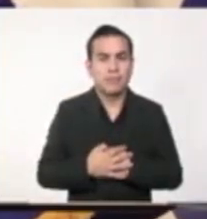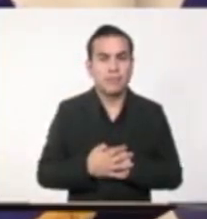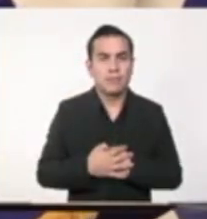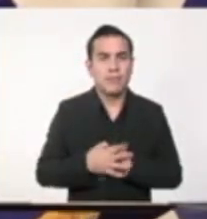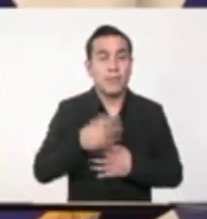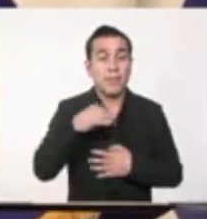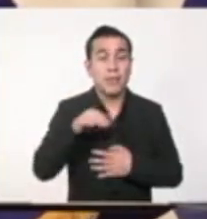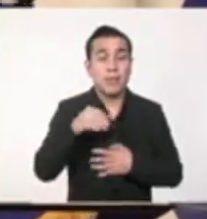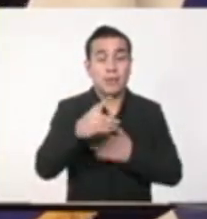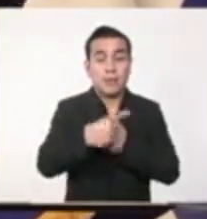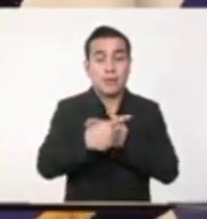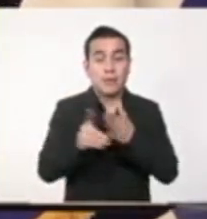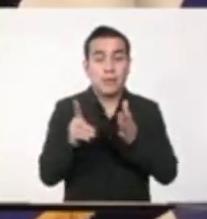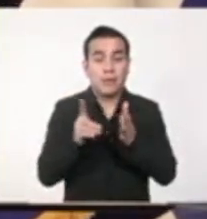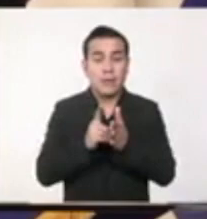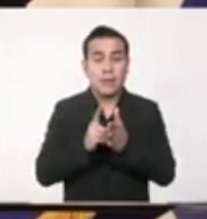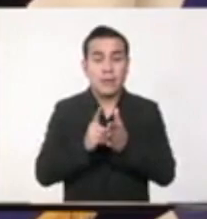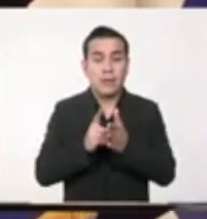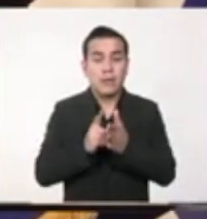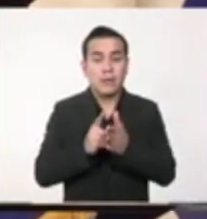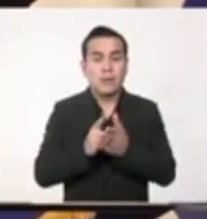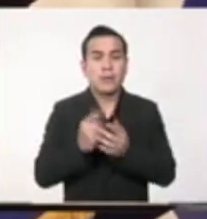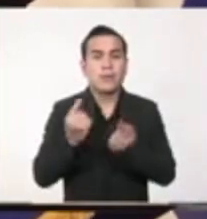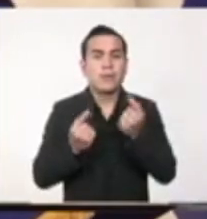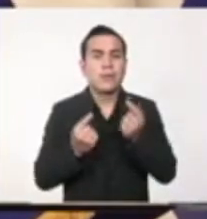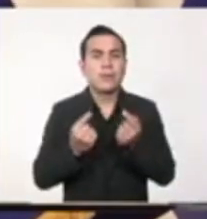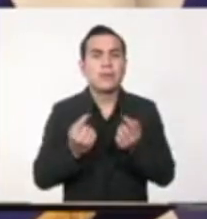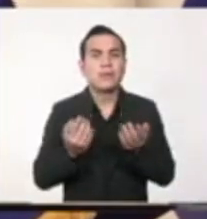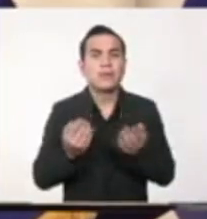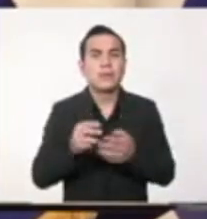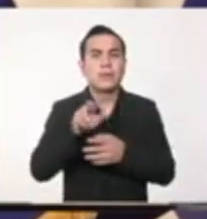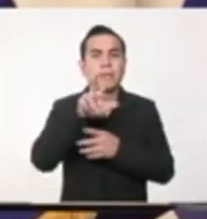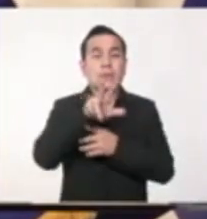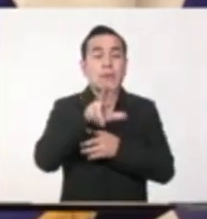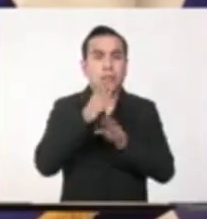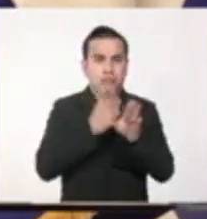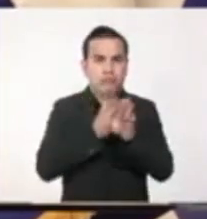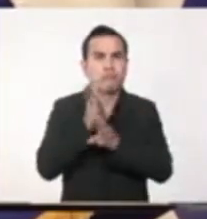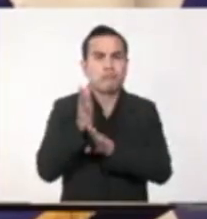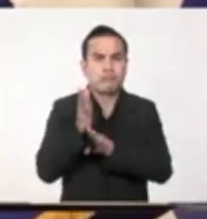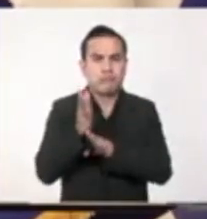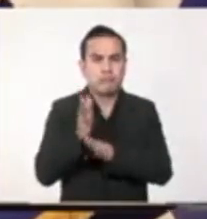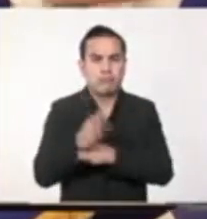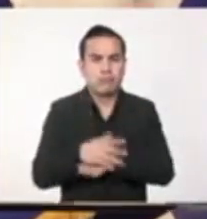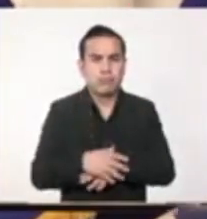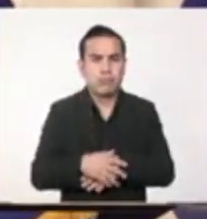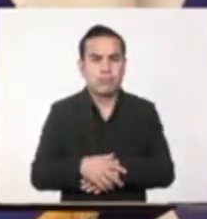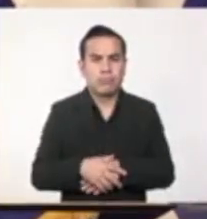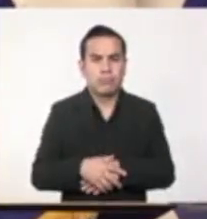deputy who was one of those who had the motion for dismissal He has three master's degrees and I don't know what time they got so many